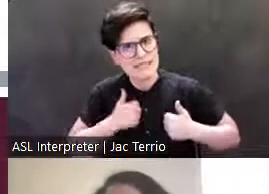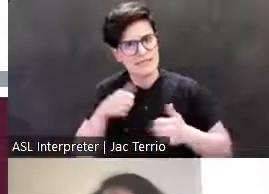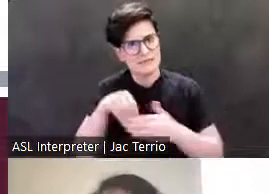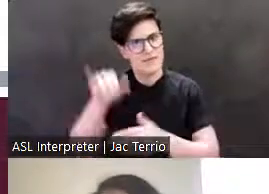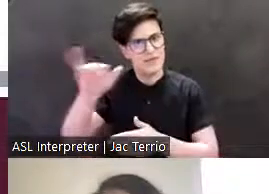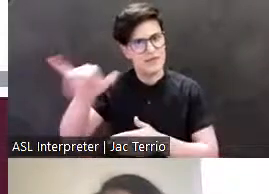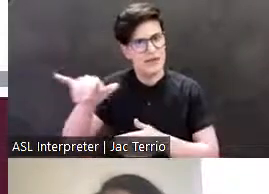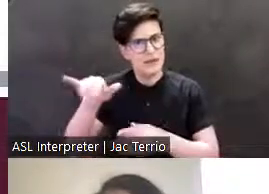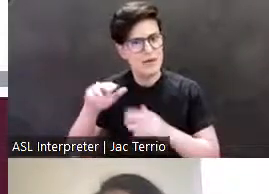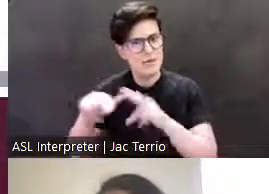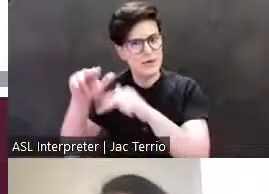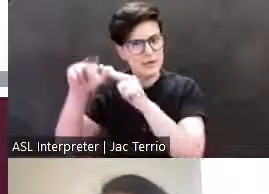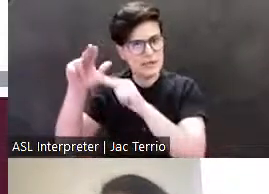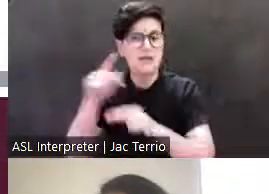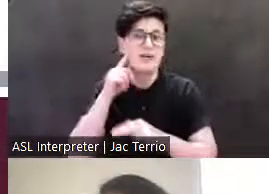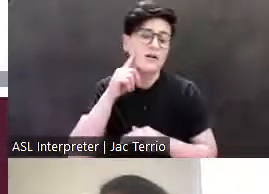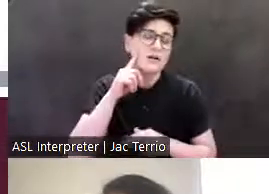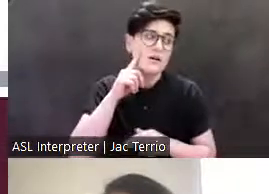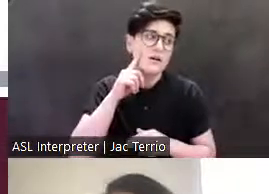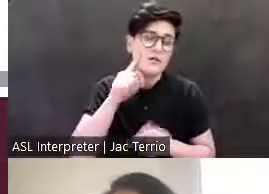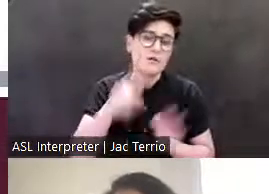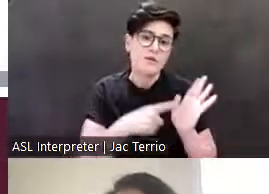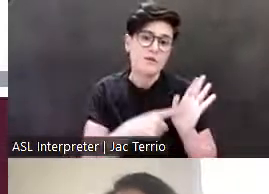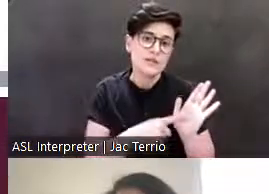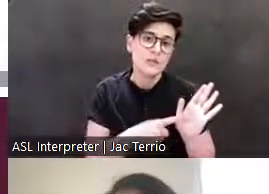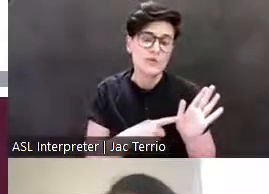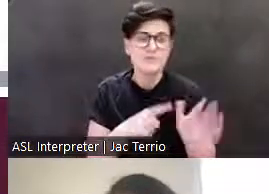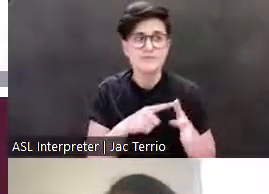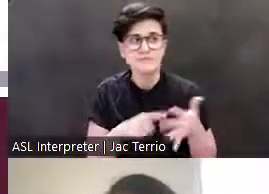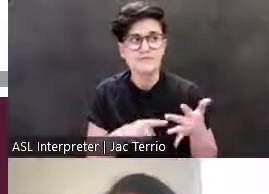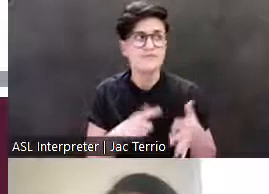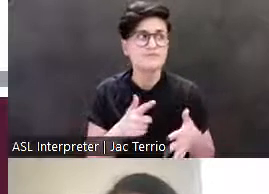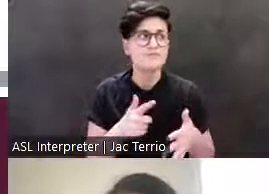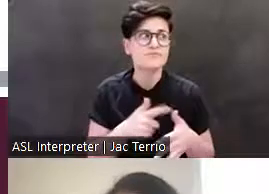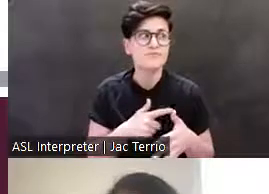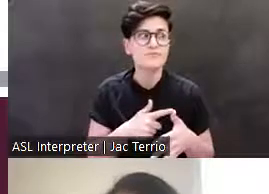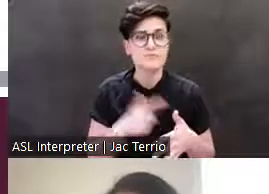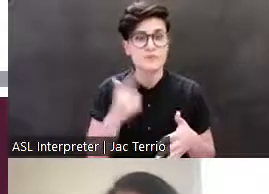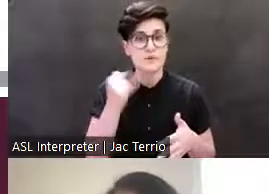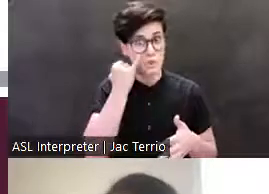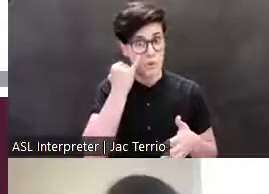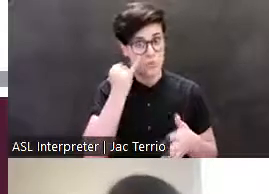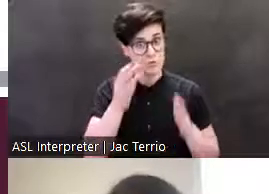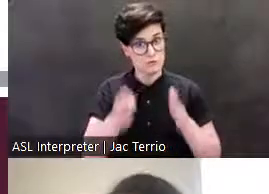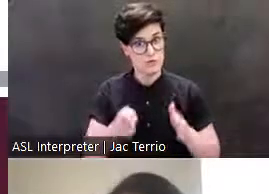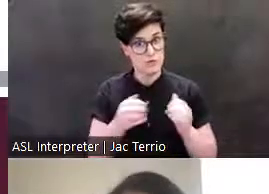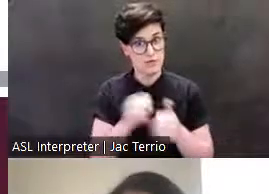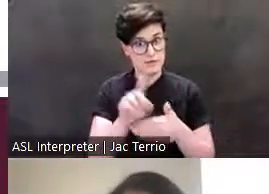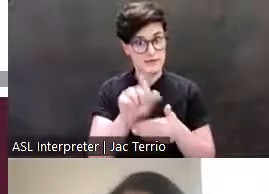Some examples would be, let's say that a person with a disability needs to have a service animal.